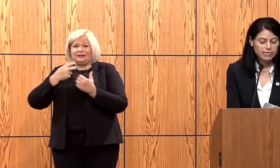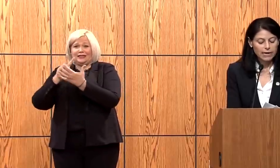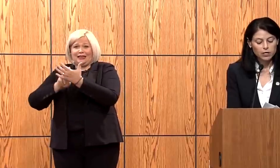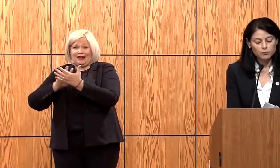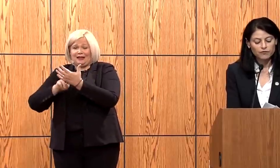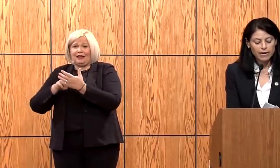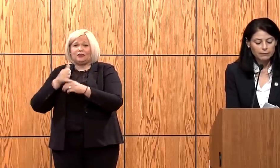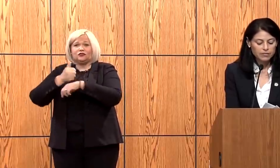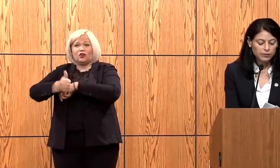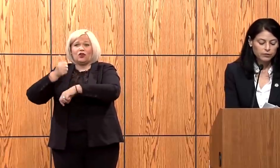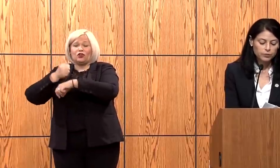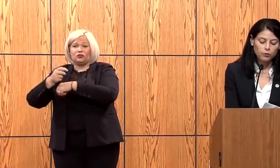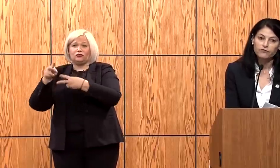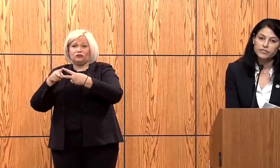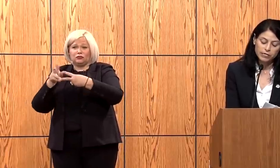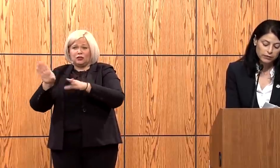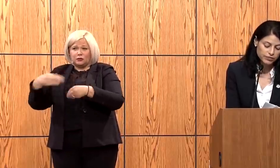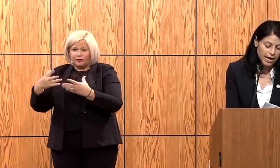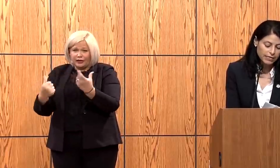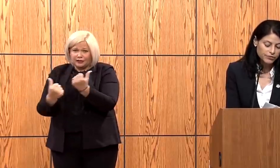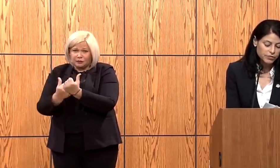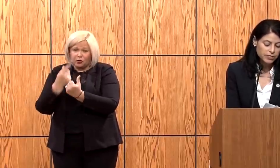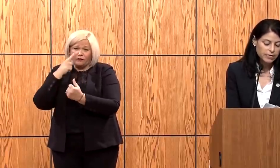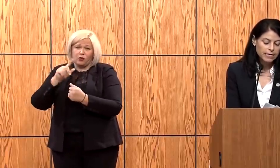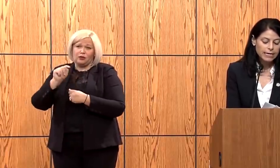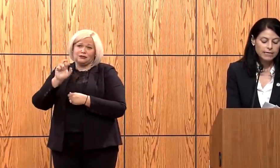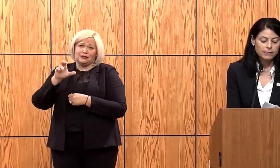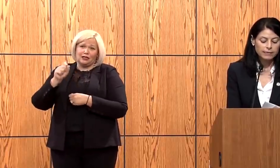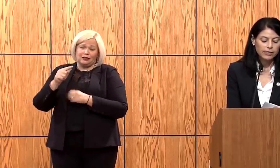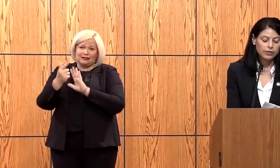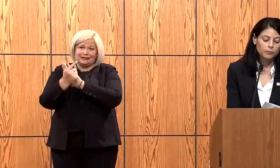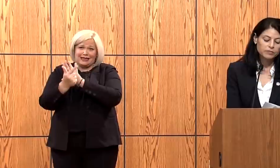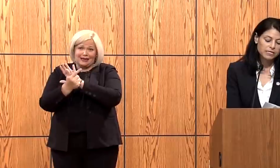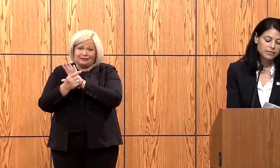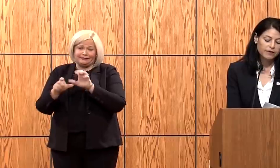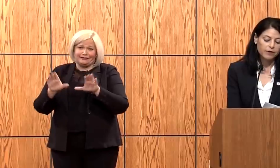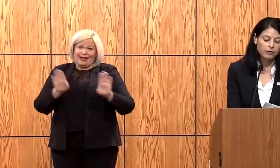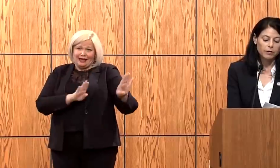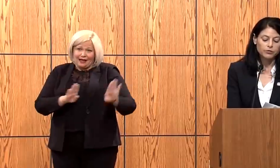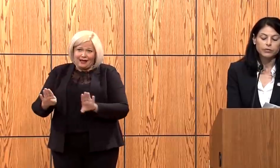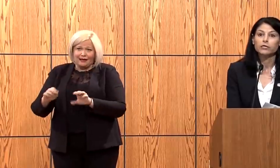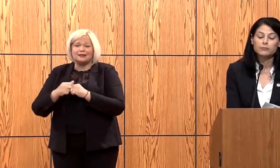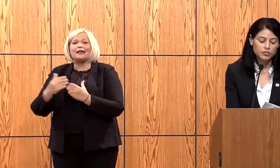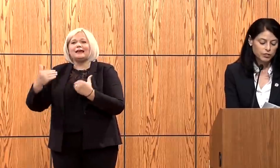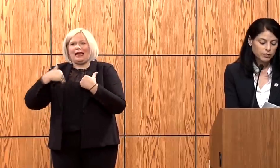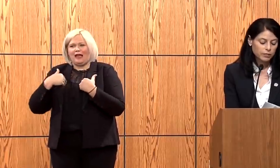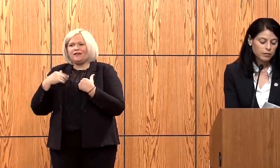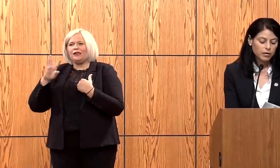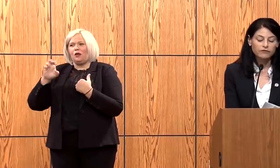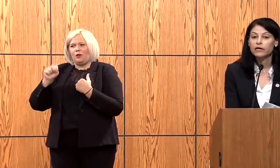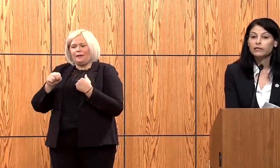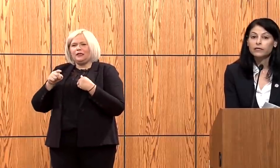FELONY, FELONY FIREARM. ERIC MOLITOR AGE 36 OF CADILLAC, ERIC MOLITOR AGE 36 OF CADILLAC, TWO FELONY COUNTS PROVIDING TWO FELONY COUNTS PROVIDING MILITARY SUPPORT FOR TERRORIST